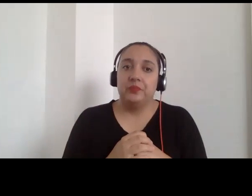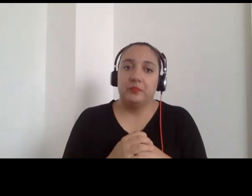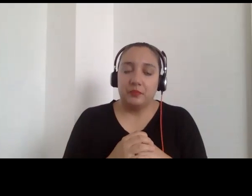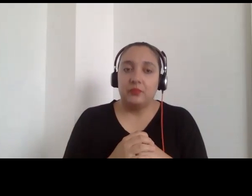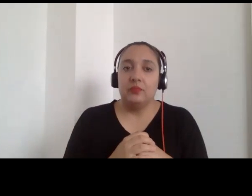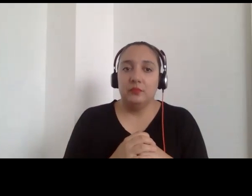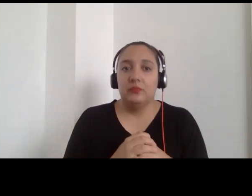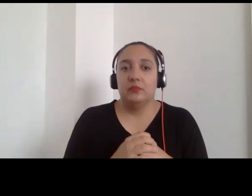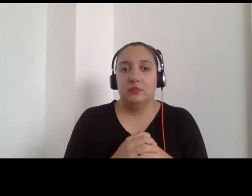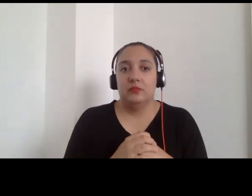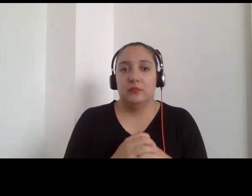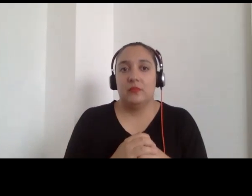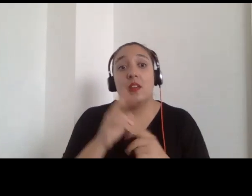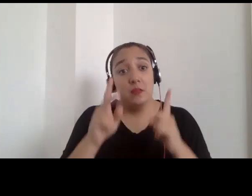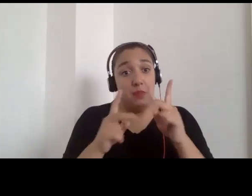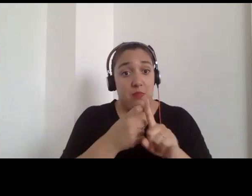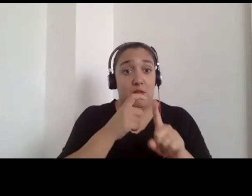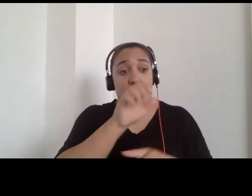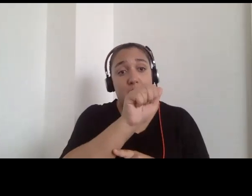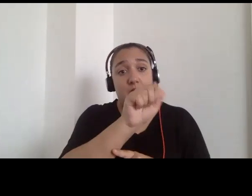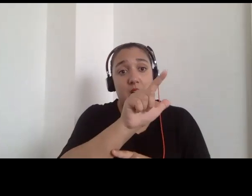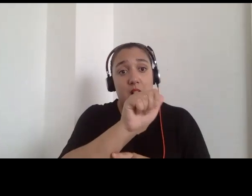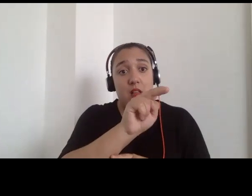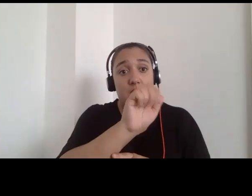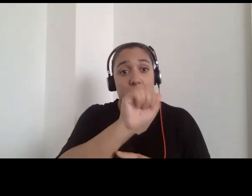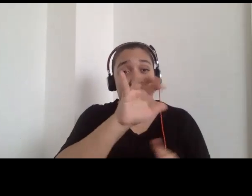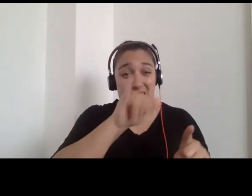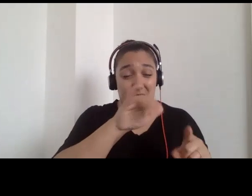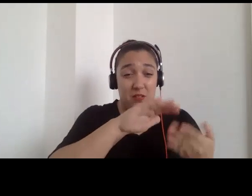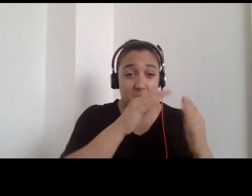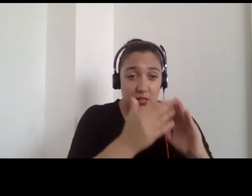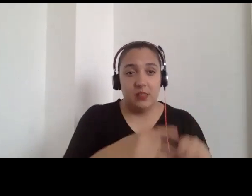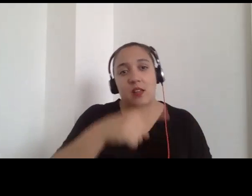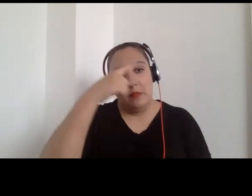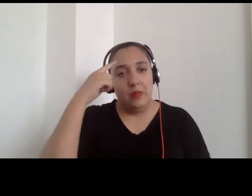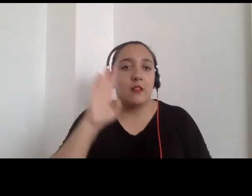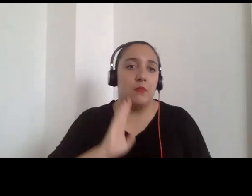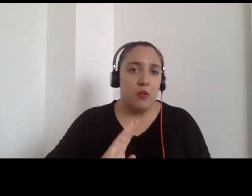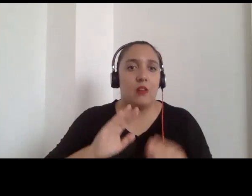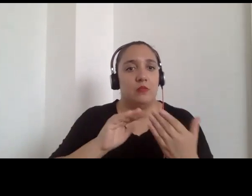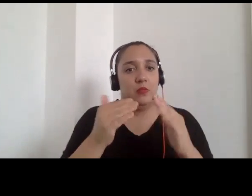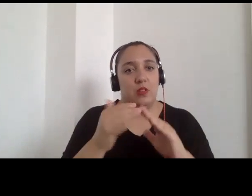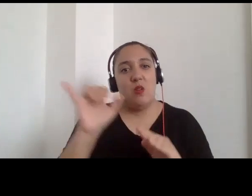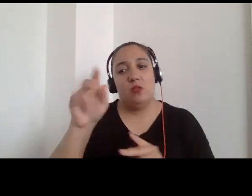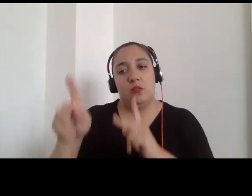black and brown people, immigrant communities and disabled folks. And then now with this, the racial violence